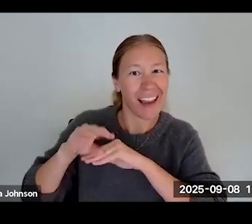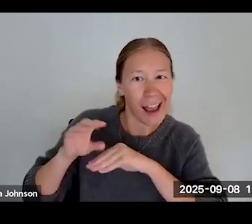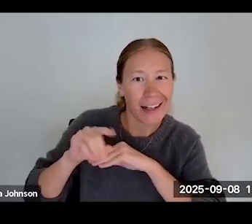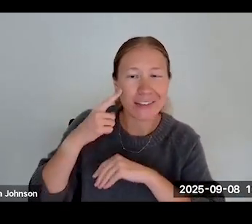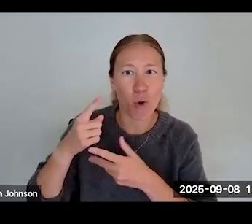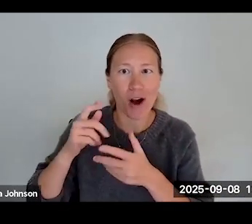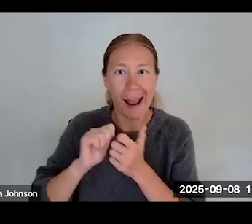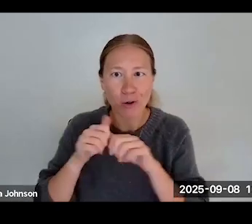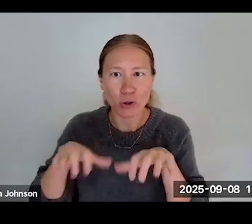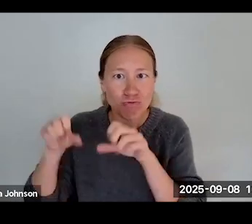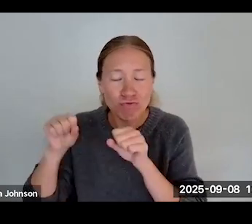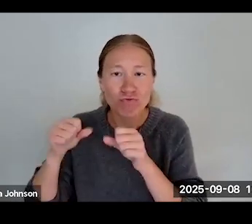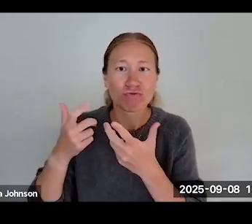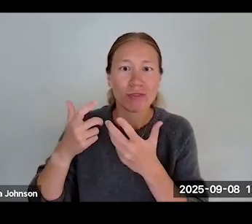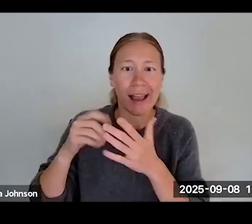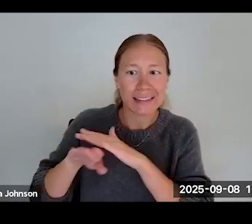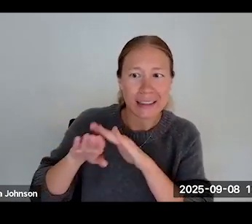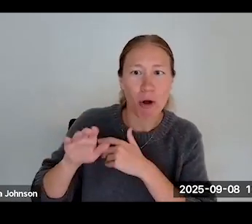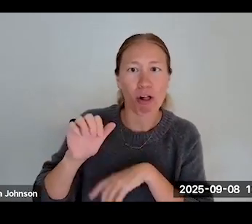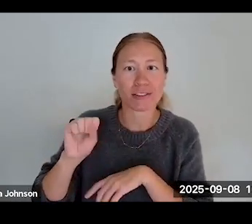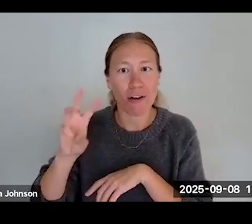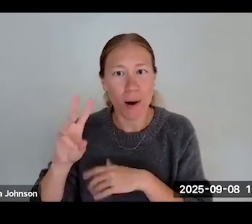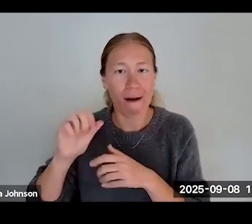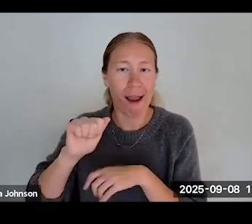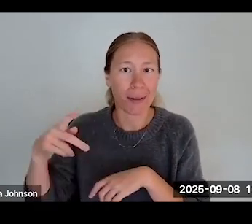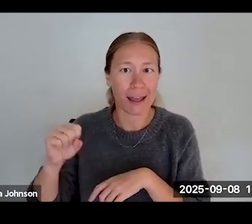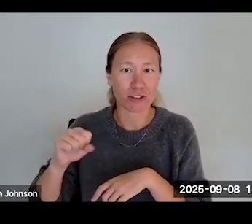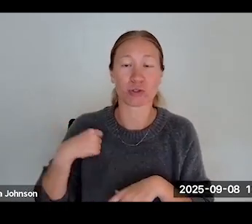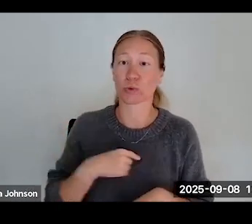and applications. We also are responsible for oversight of the Electronic